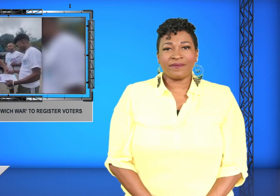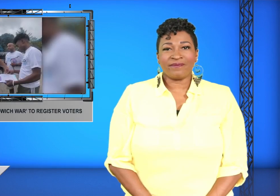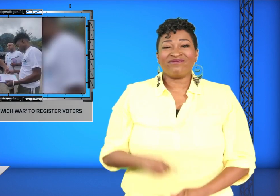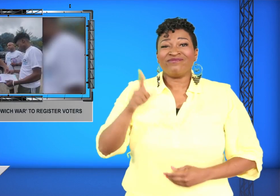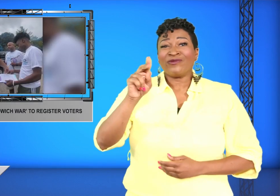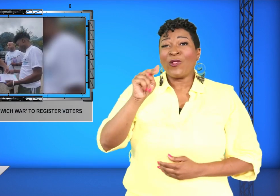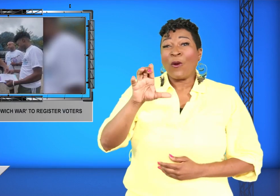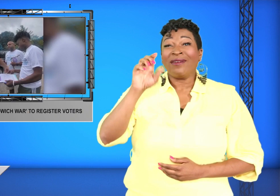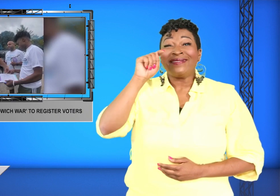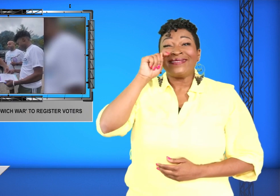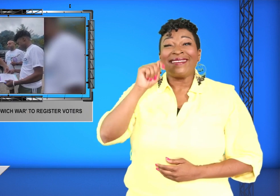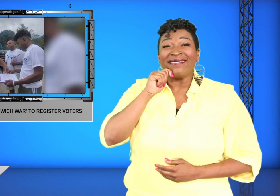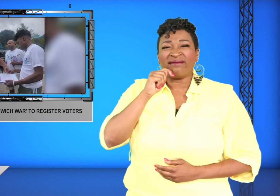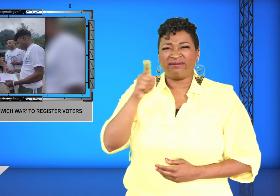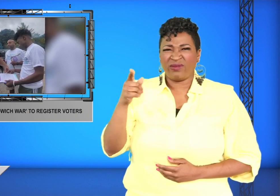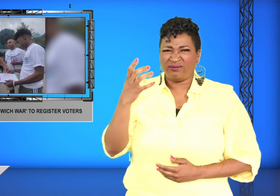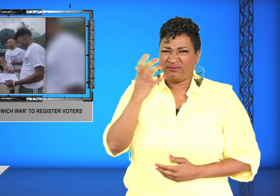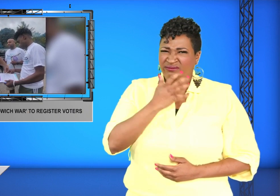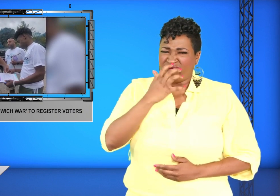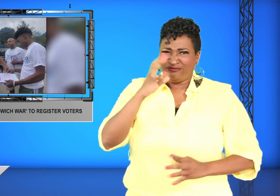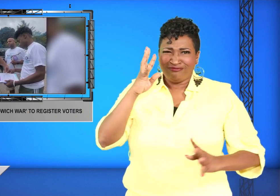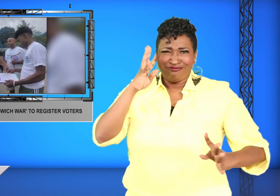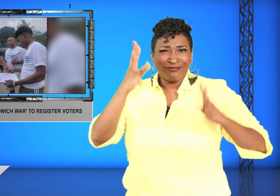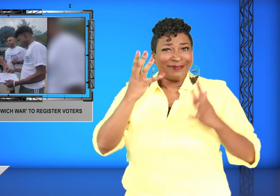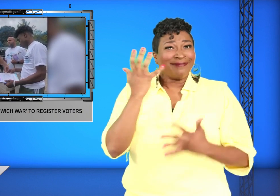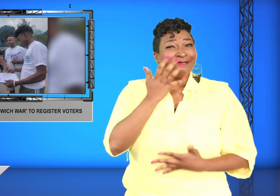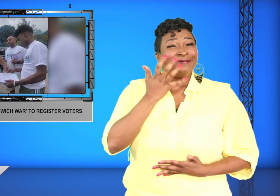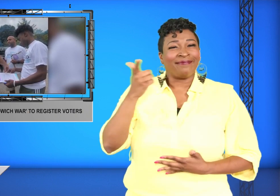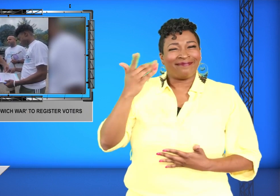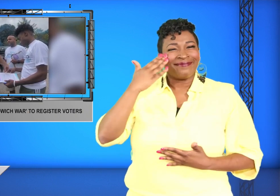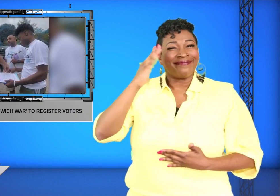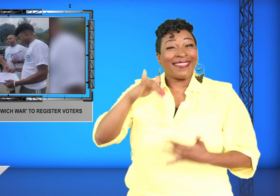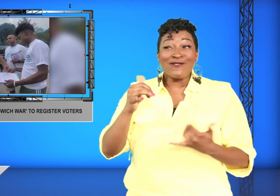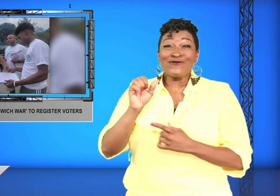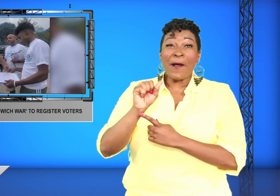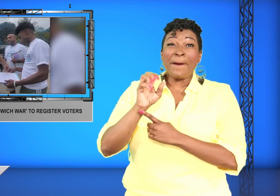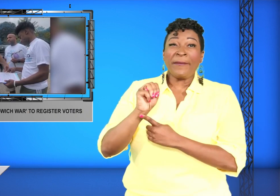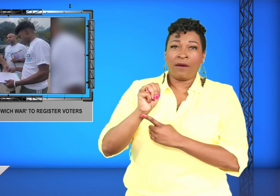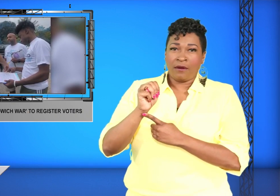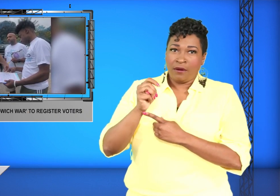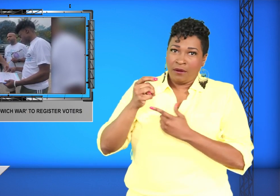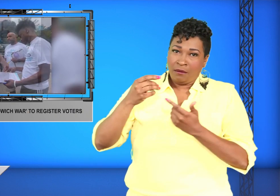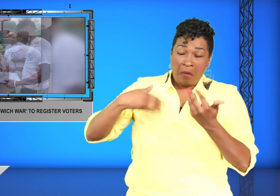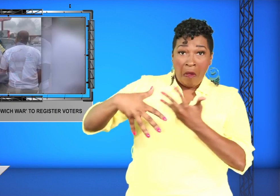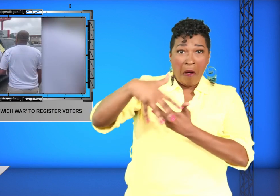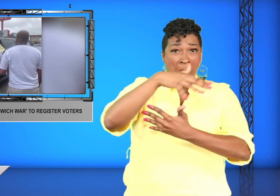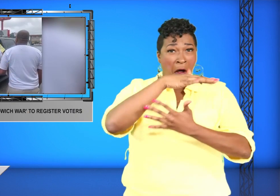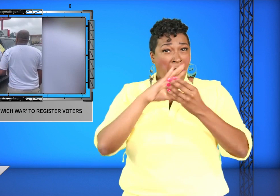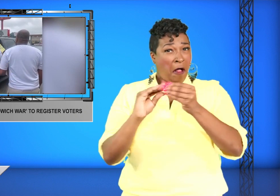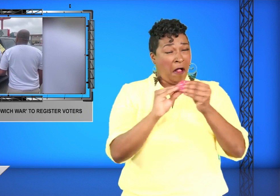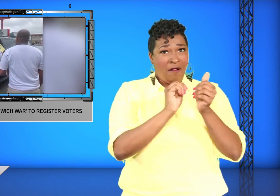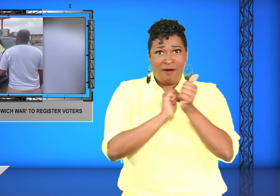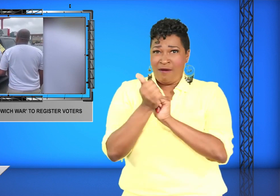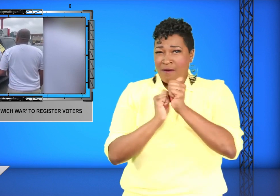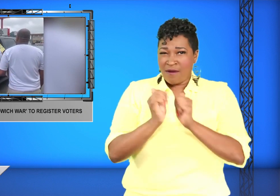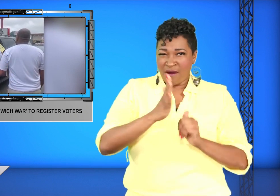An innovative North Carolina teenager used the current social media "chicken sandwich